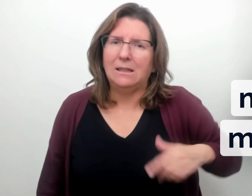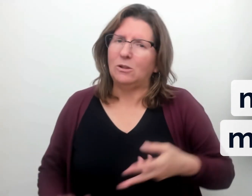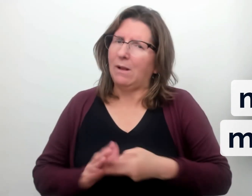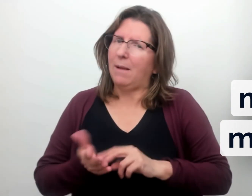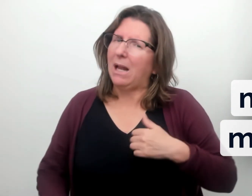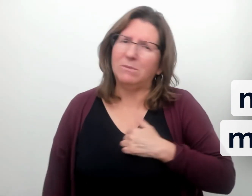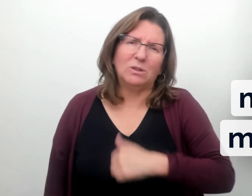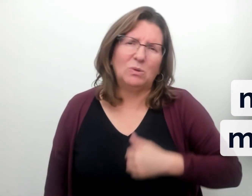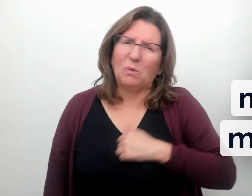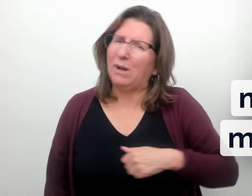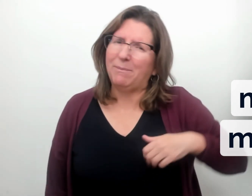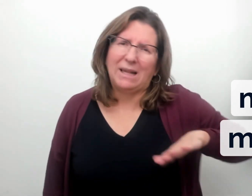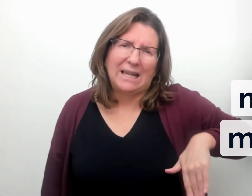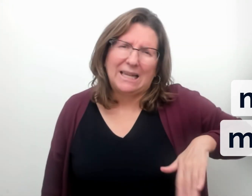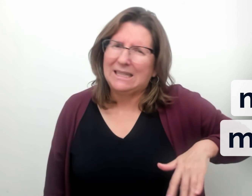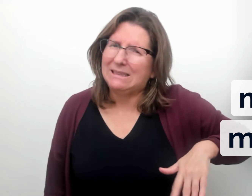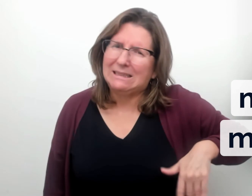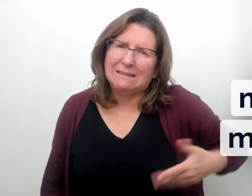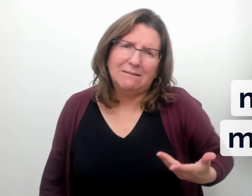This is 'I'm sorry I'm late.' LATE++